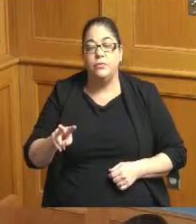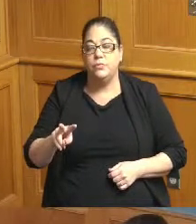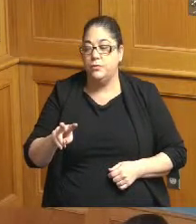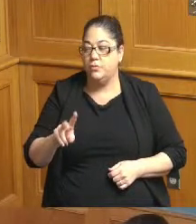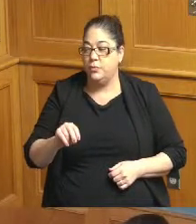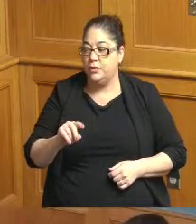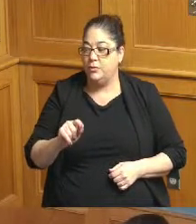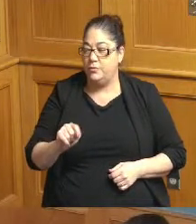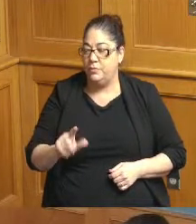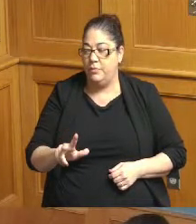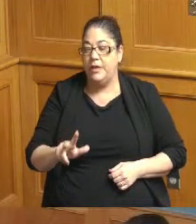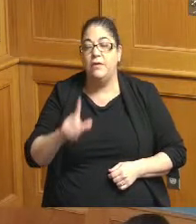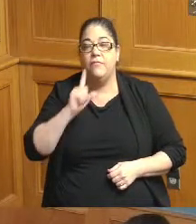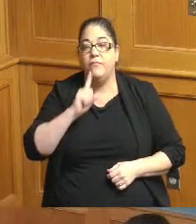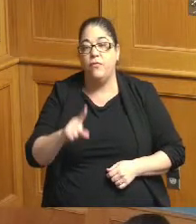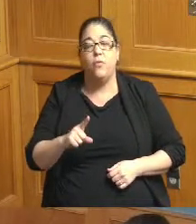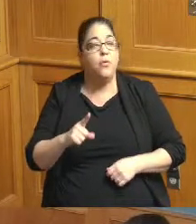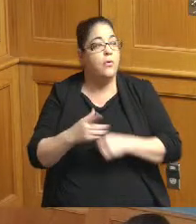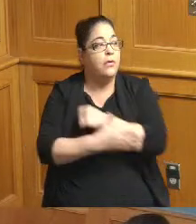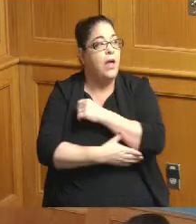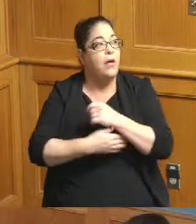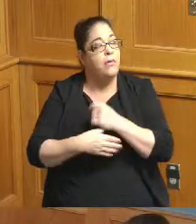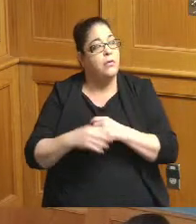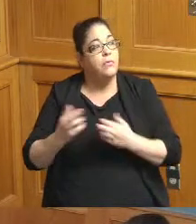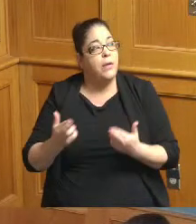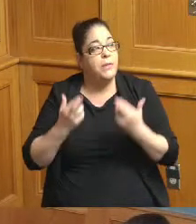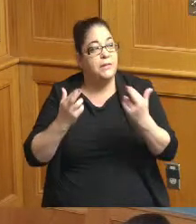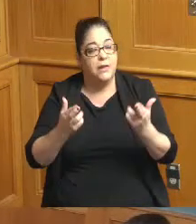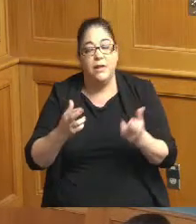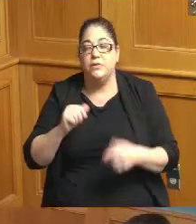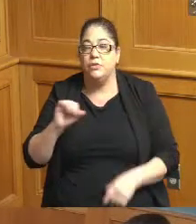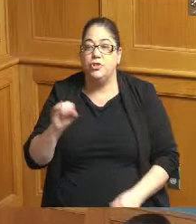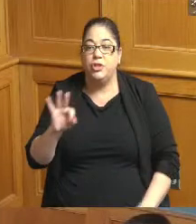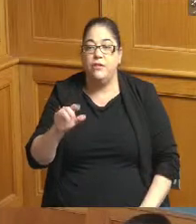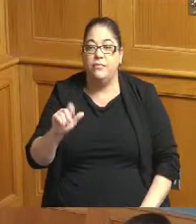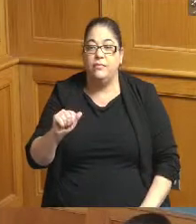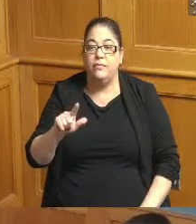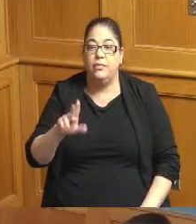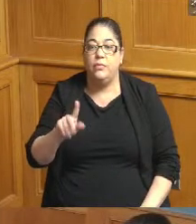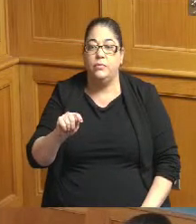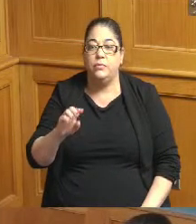Administrator Jeff Aluotto thank you Madam President so Kristie who's asked me earlier